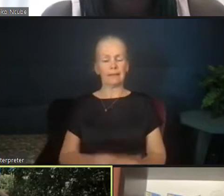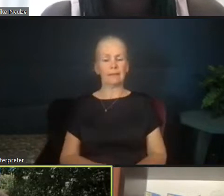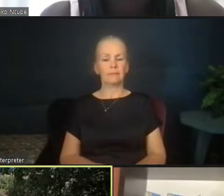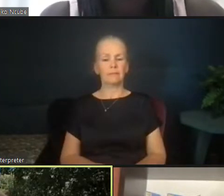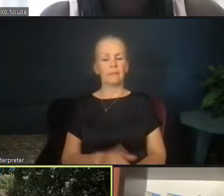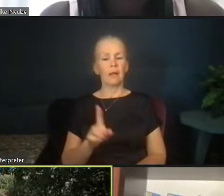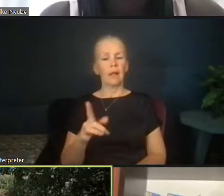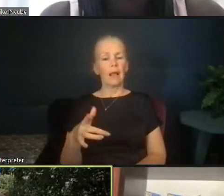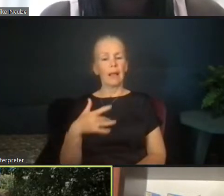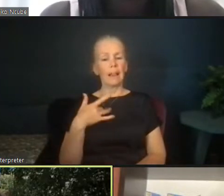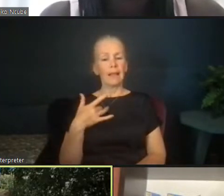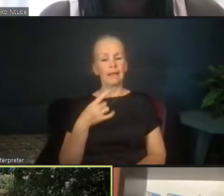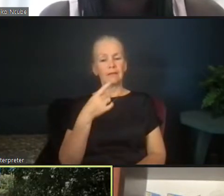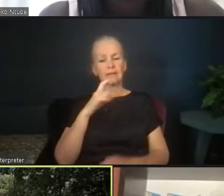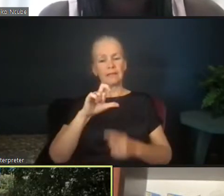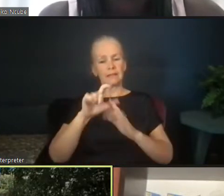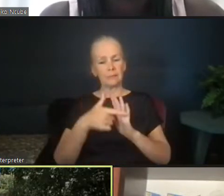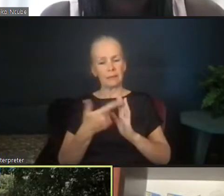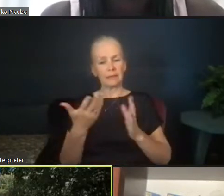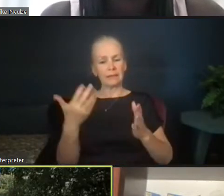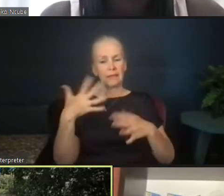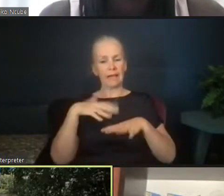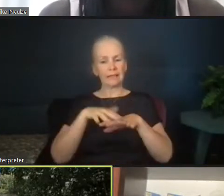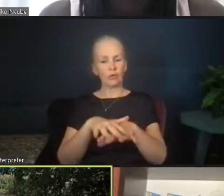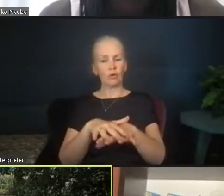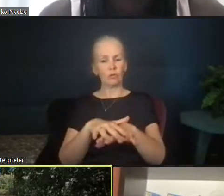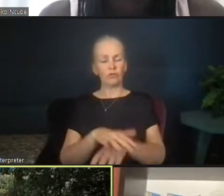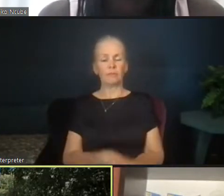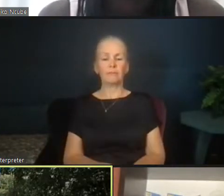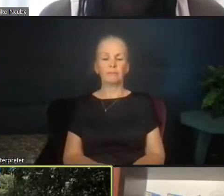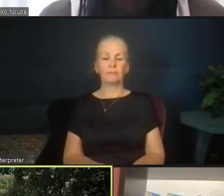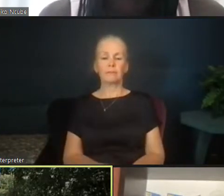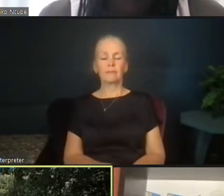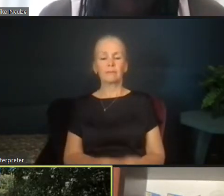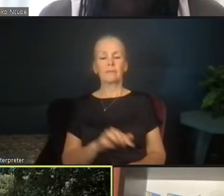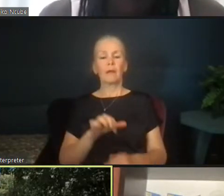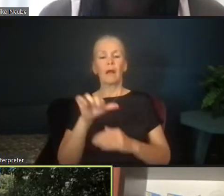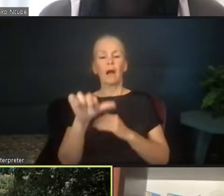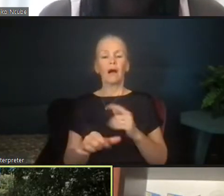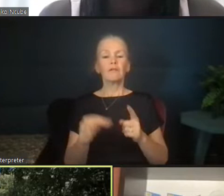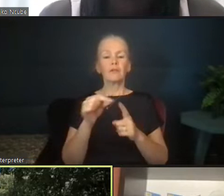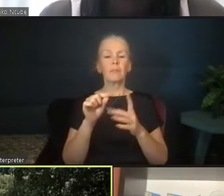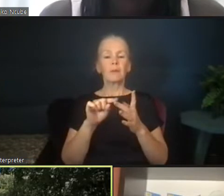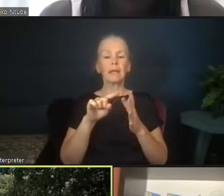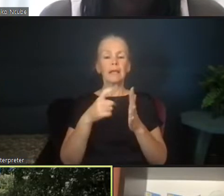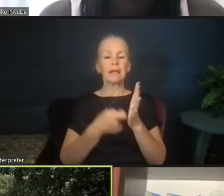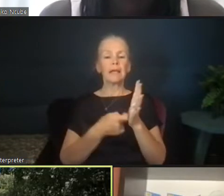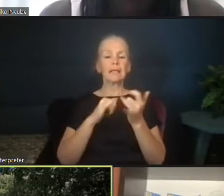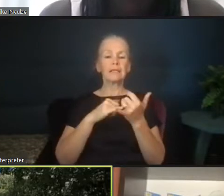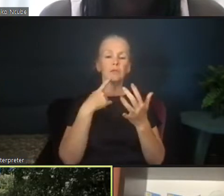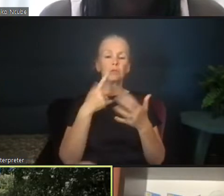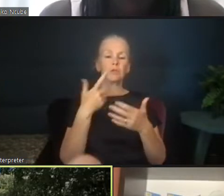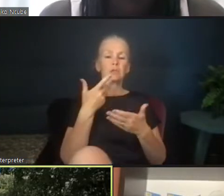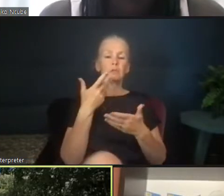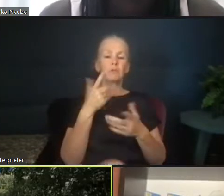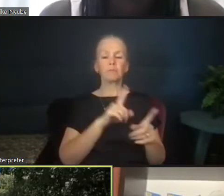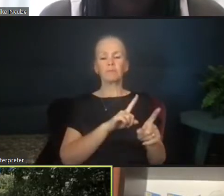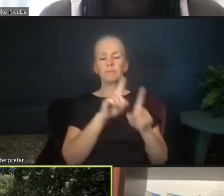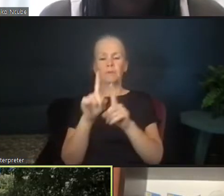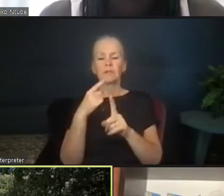they live and breathe disability and inclusion. And after Piers, we will be moving on to Joe,